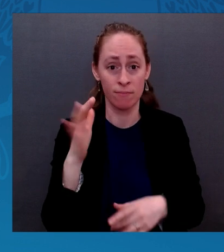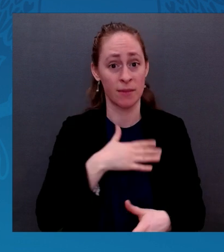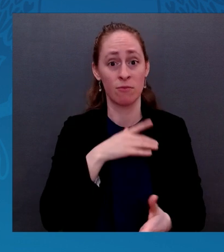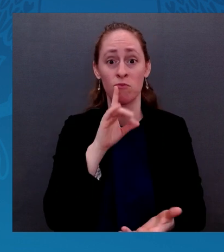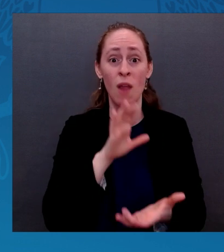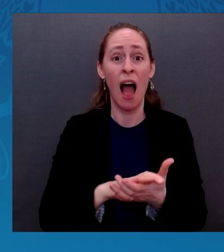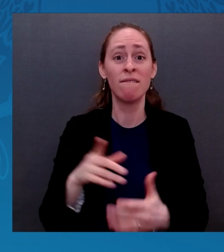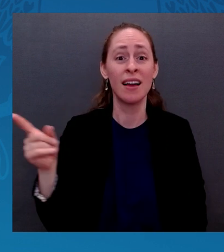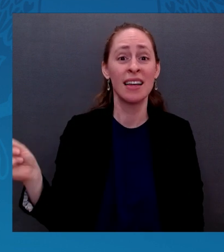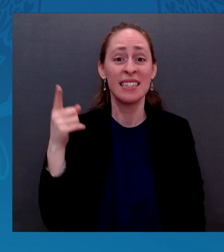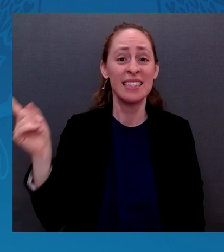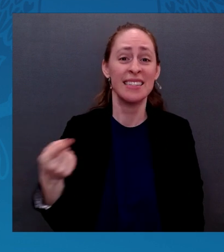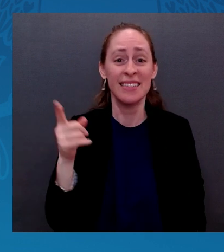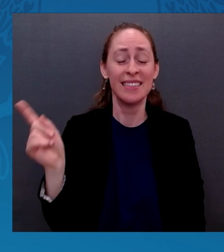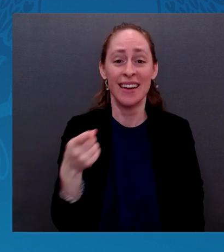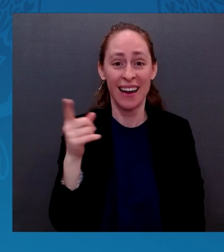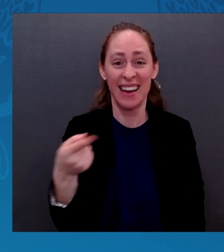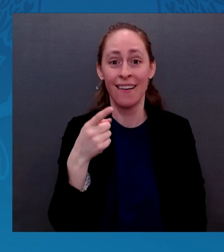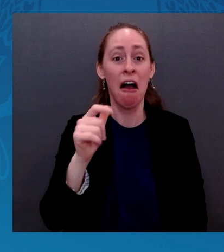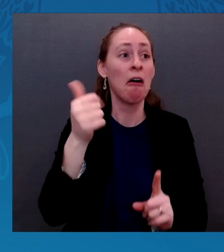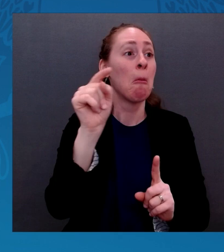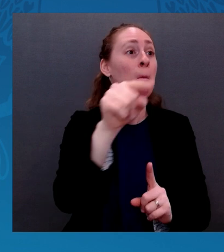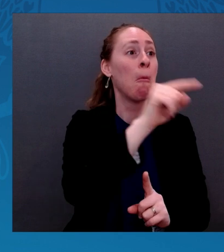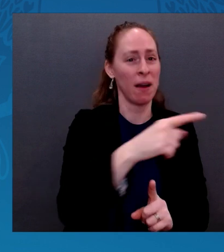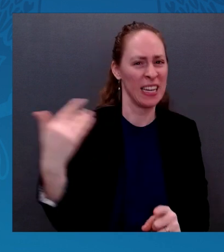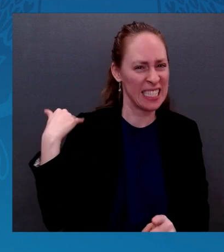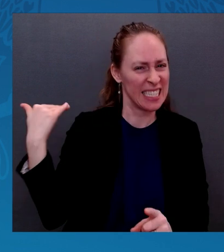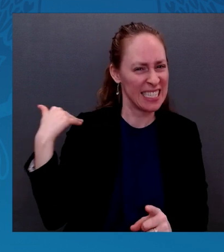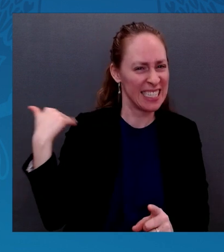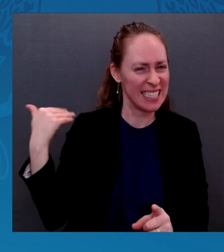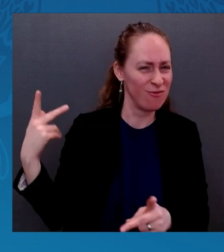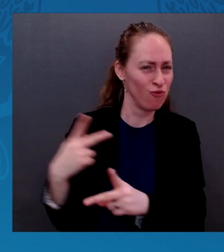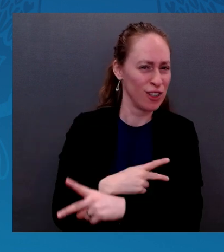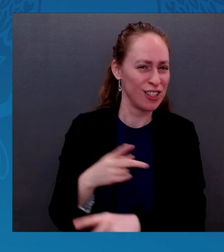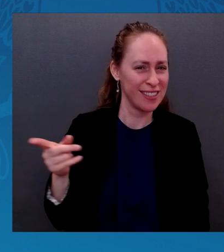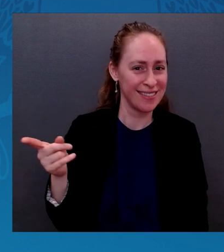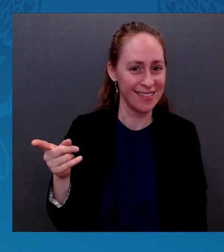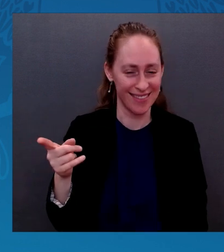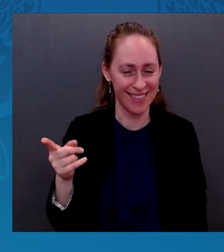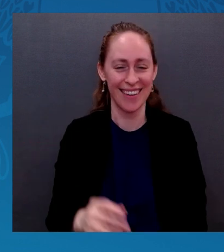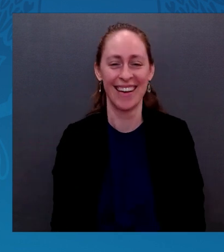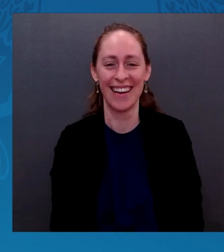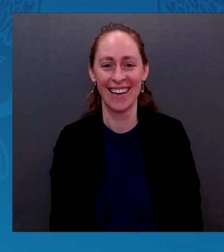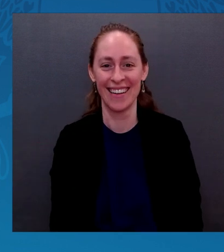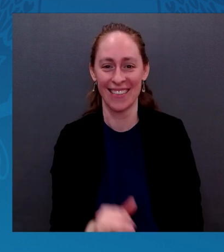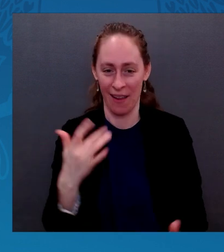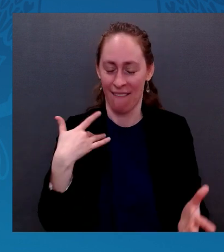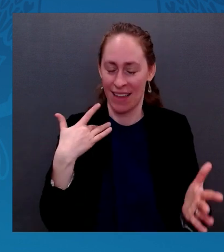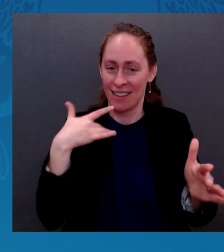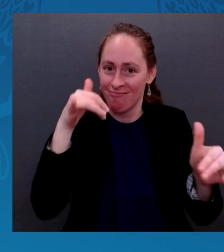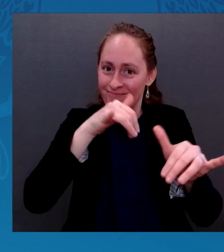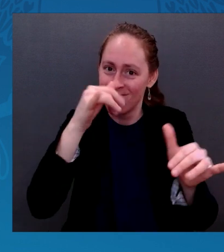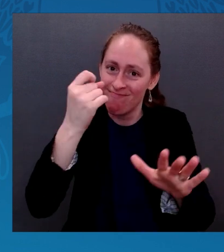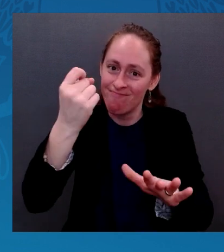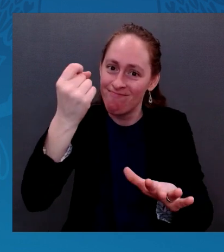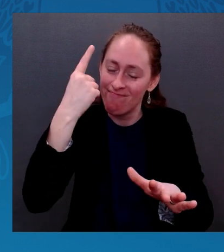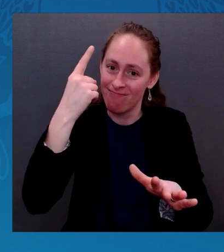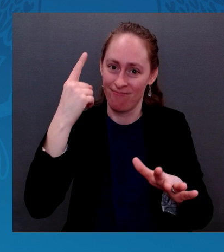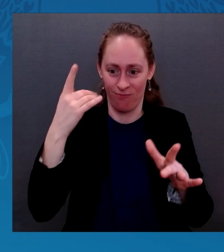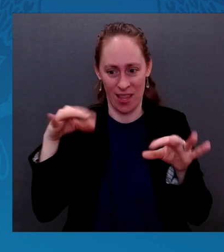So the urgency to get it done was very close to me and we did, and I want to thank everybody in this room for making it happen.